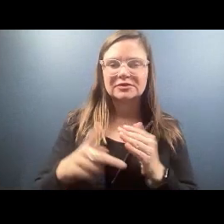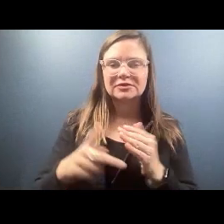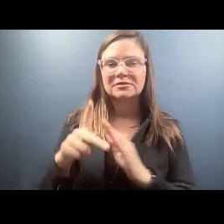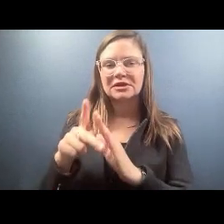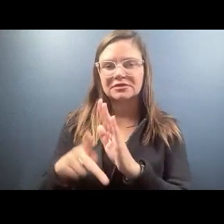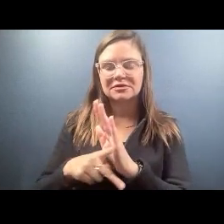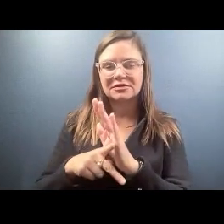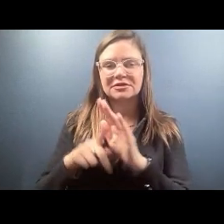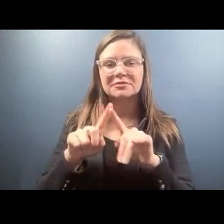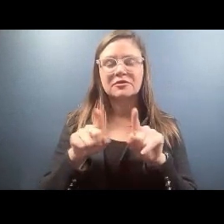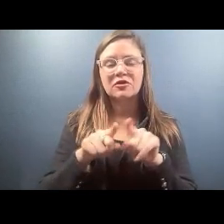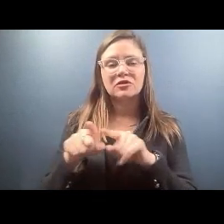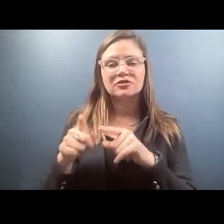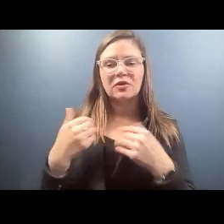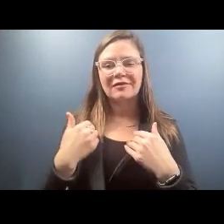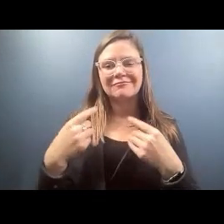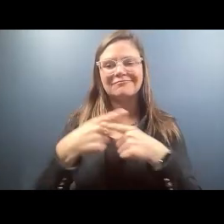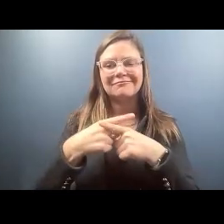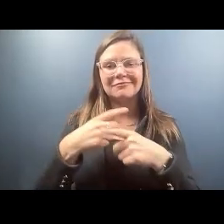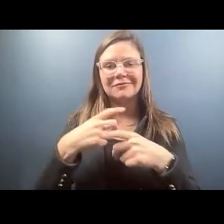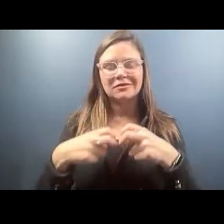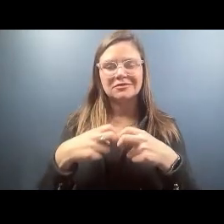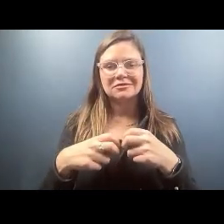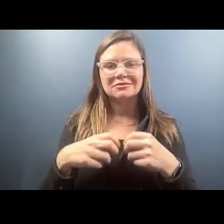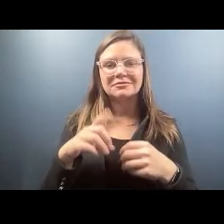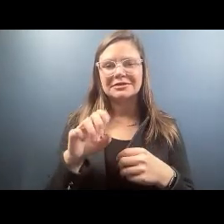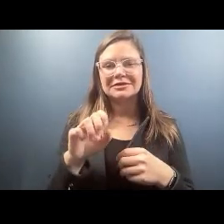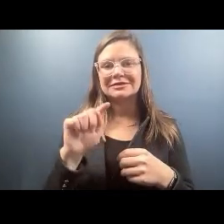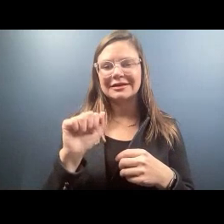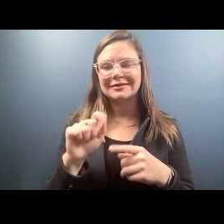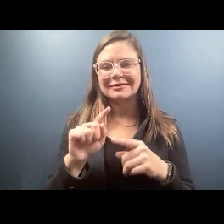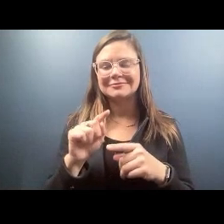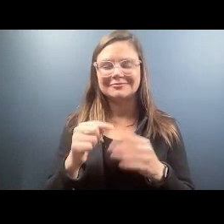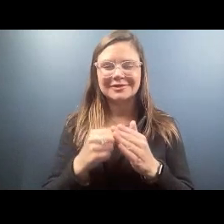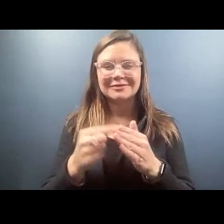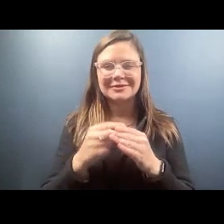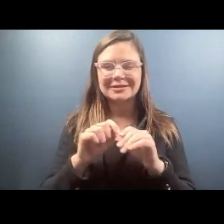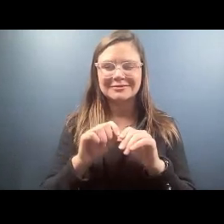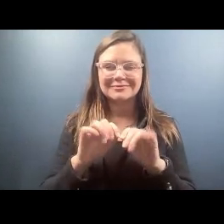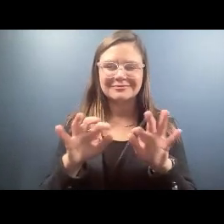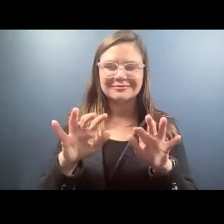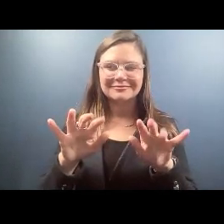But these also come with roadblocks. Data are fragmented across agencies and vendors and systems,